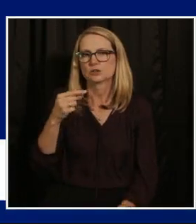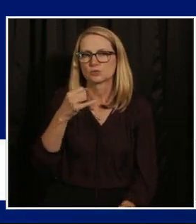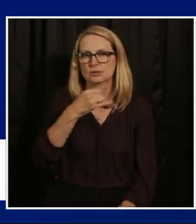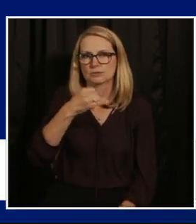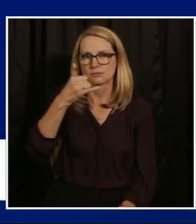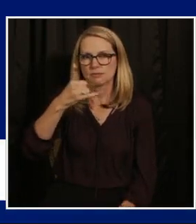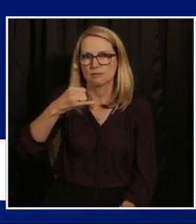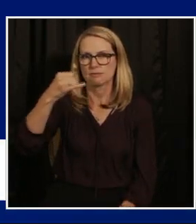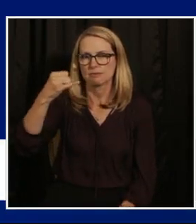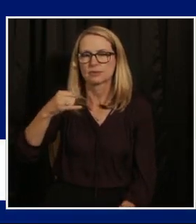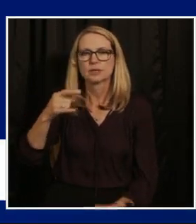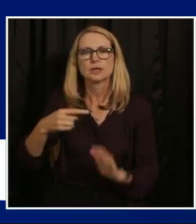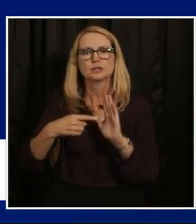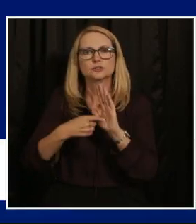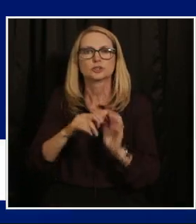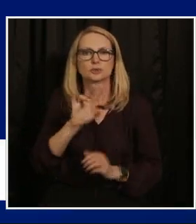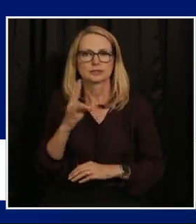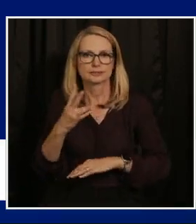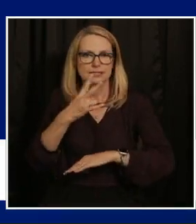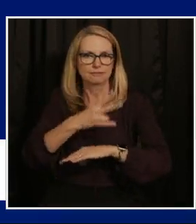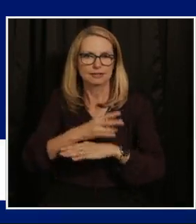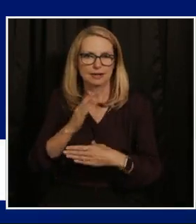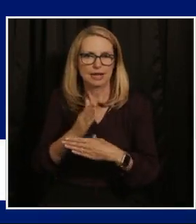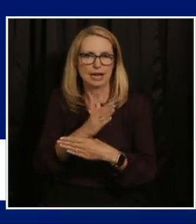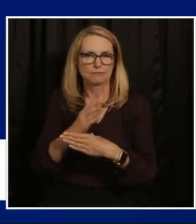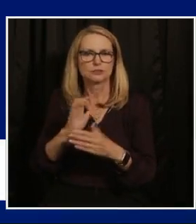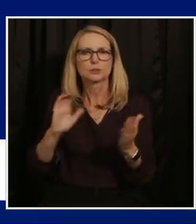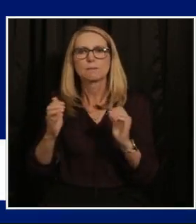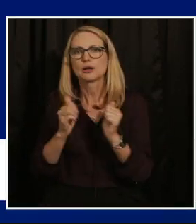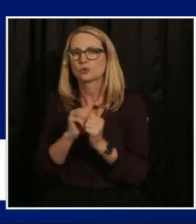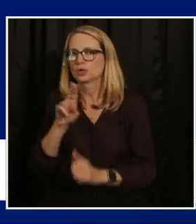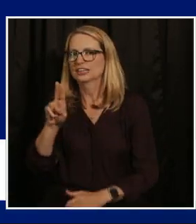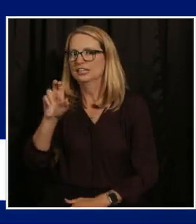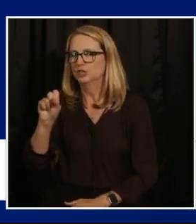seven day moving average compared to the u.s shown in blue so what you might notice on the